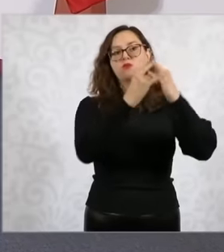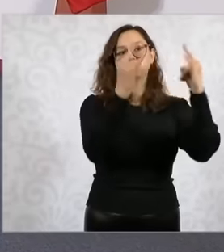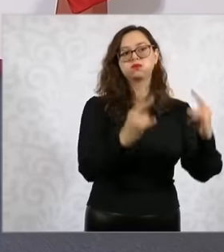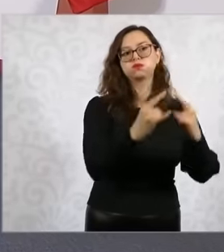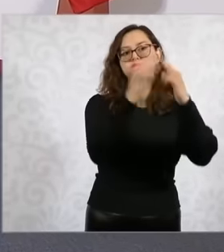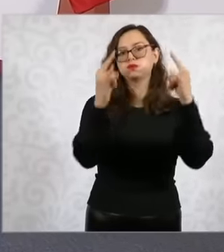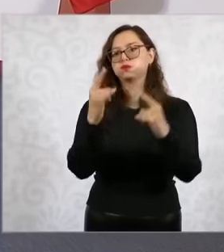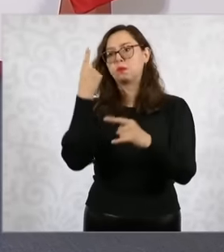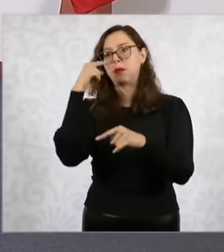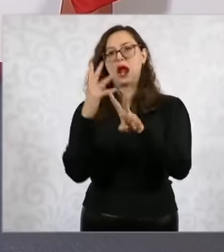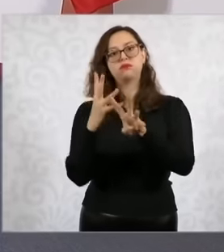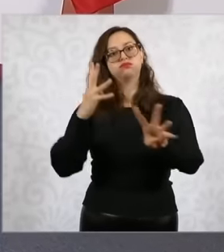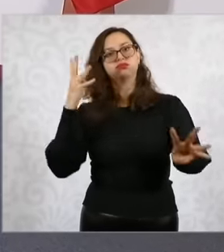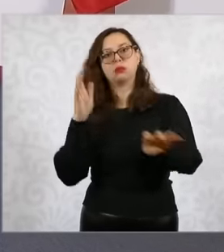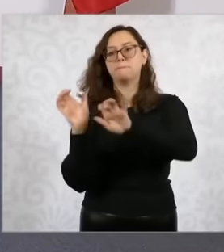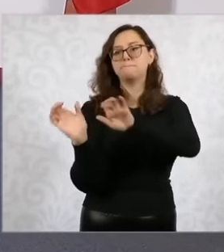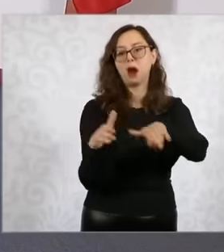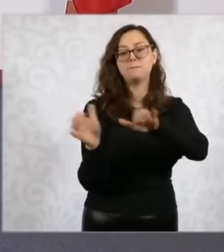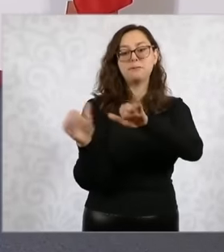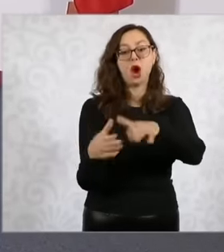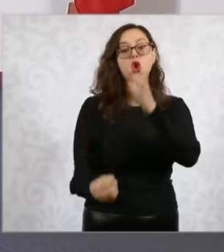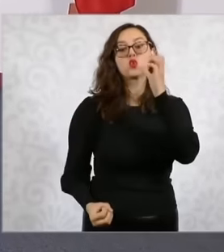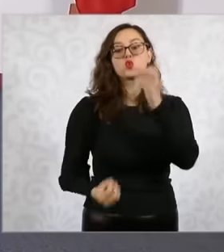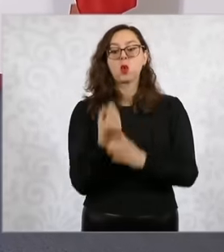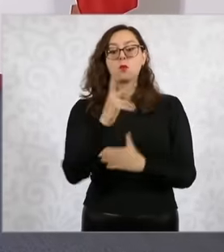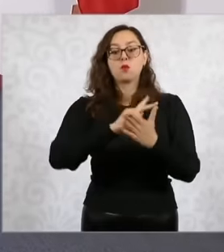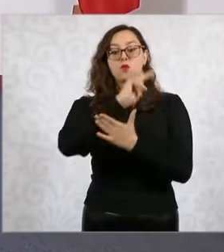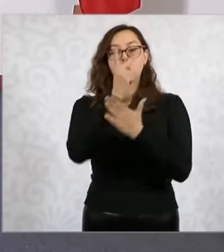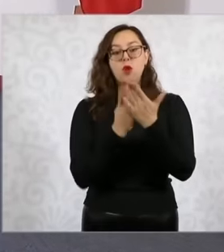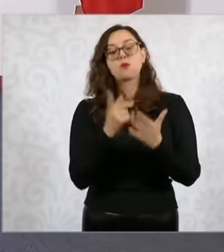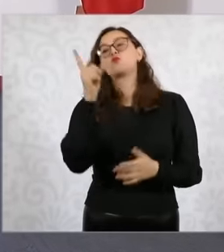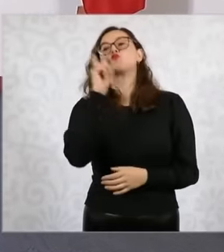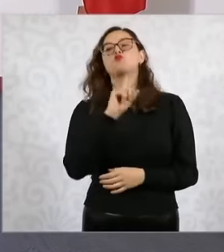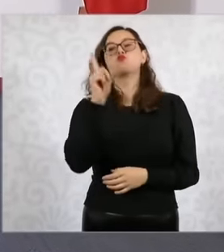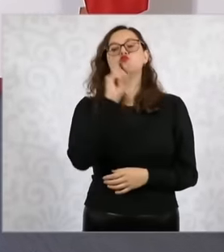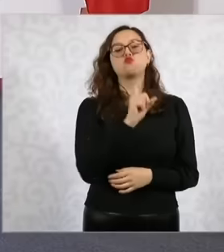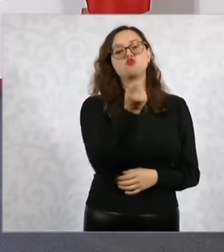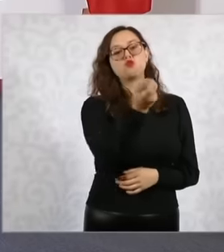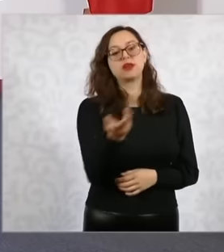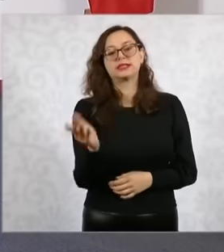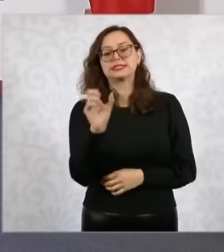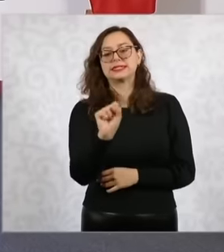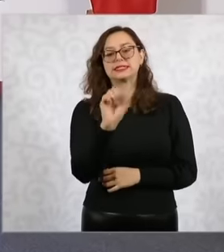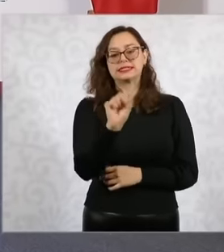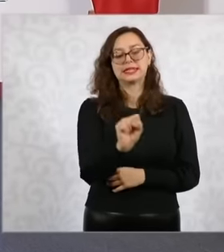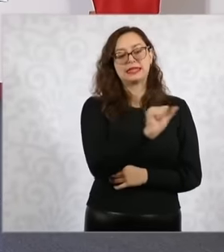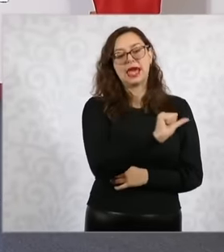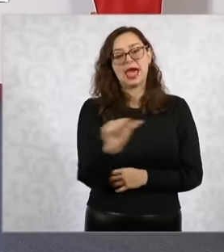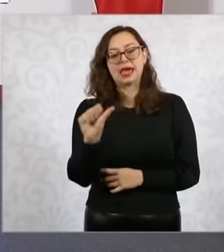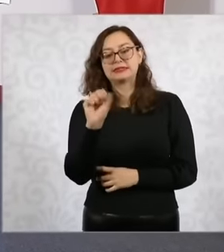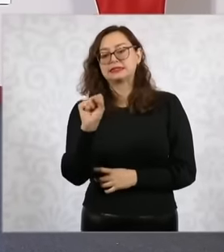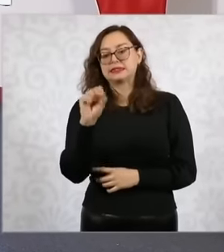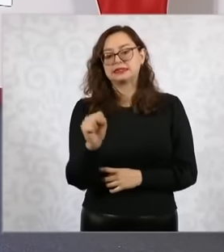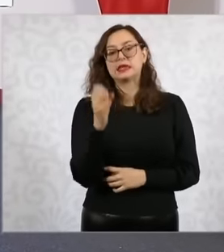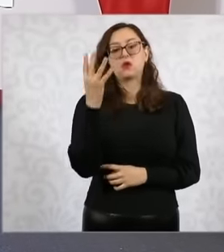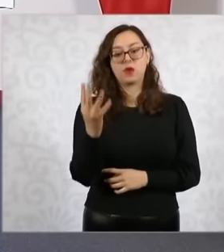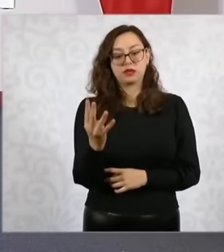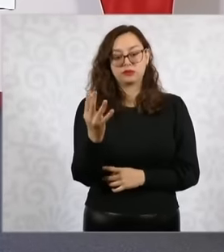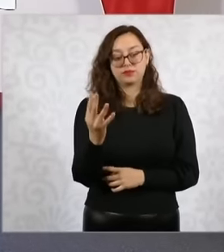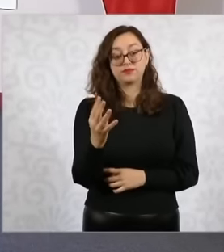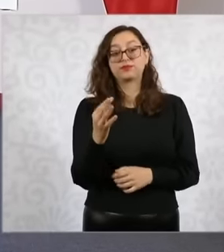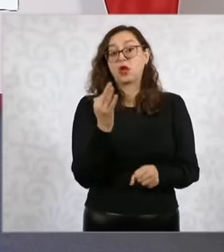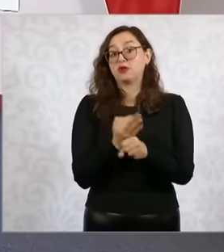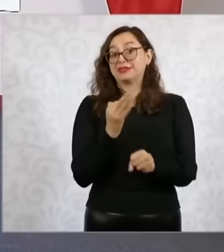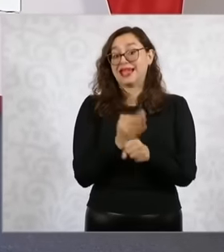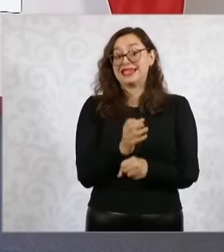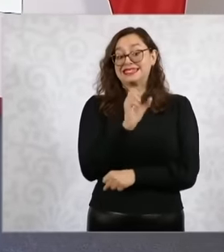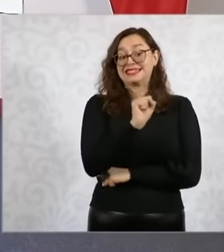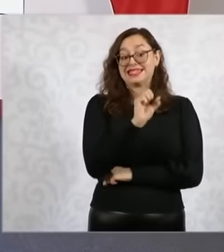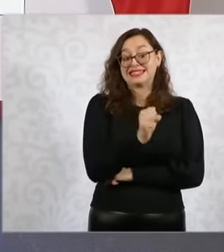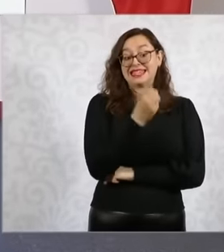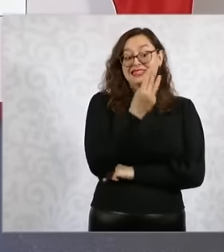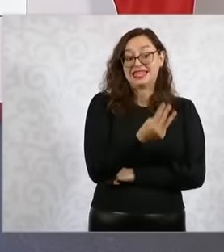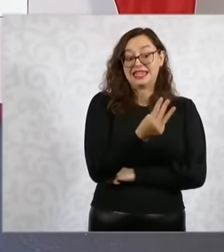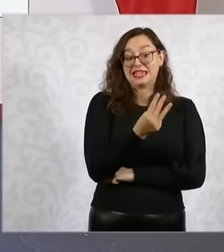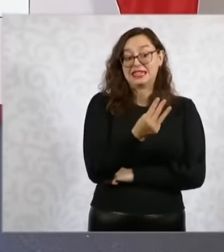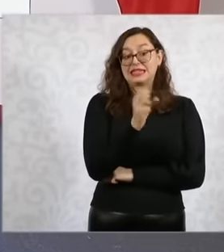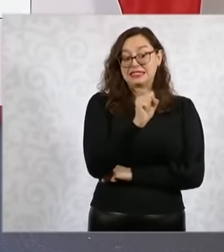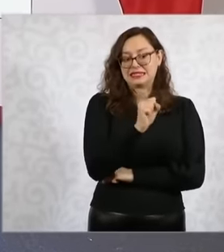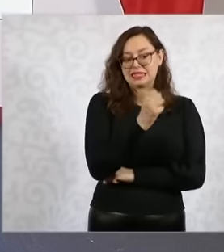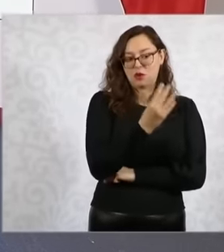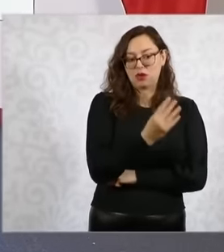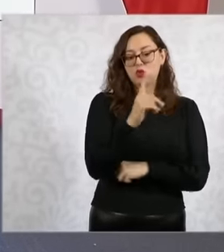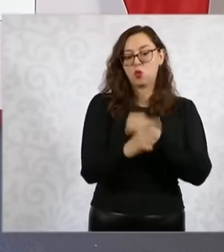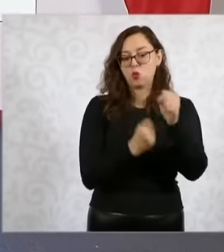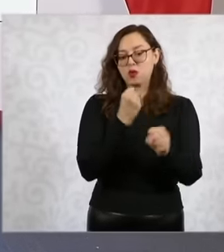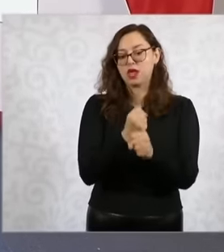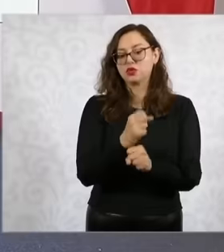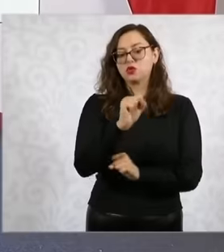in the new program from 60 to 64 for women, next year we will start with 63 and 64 and